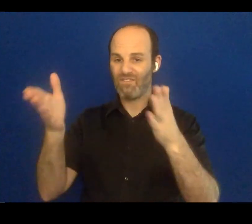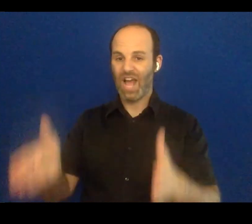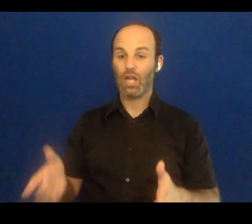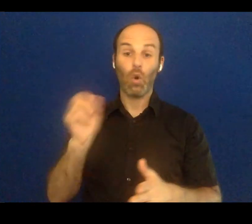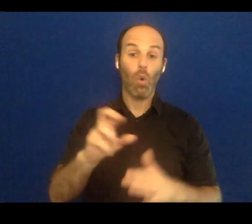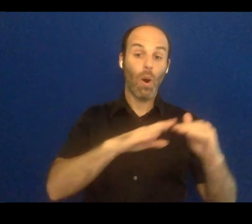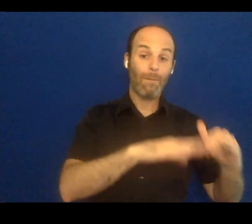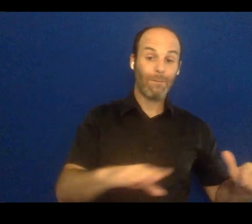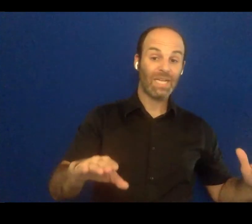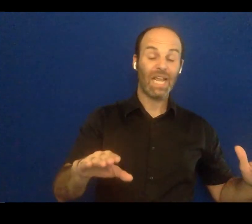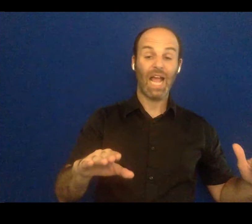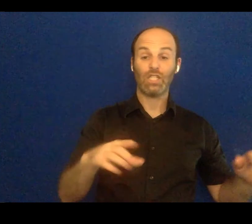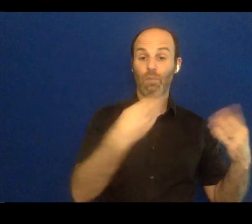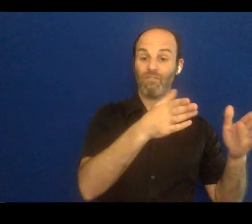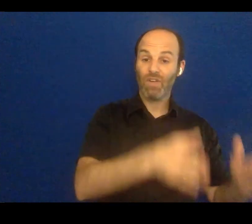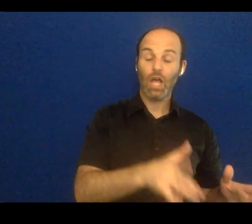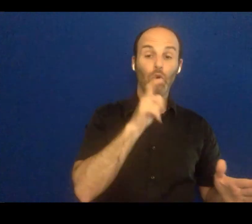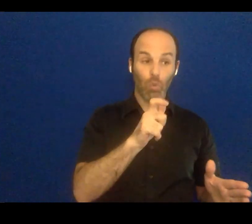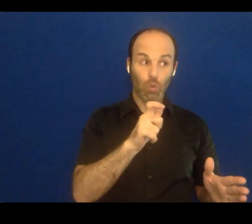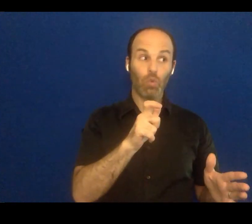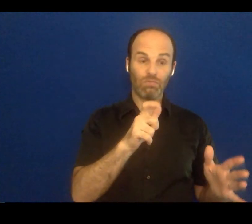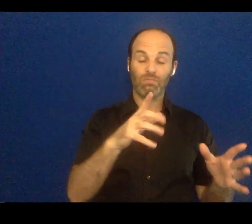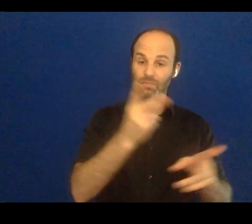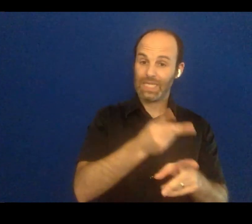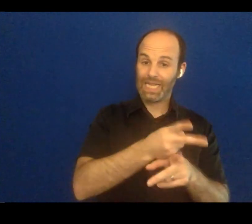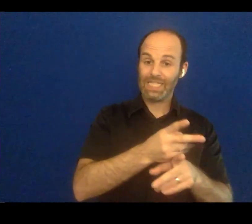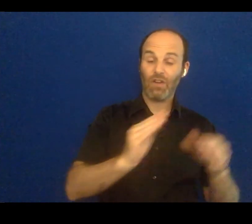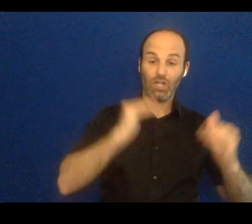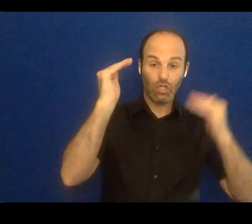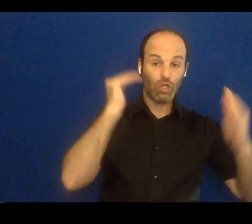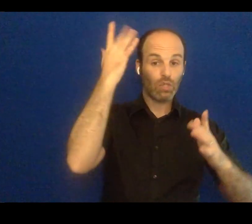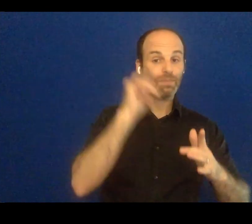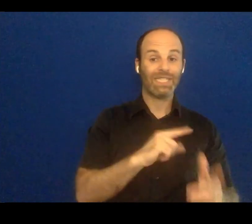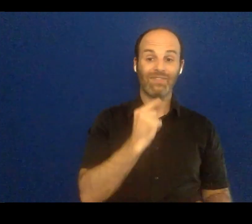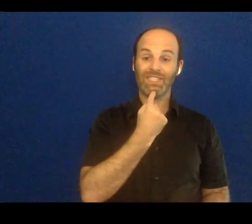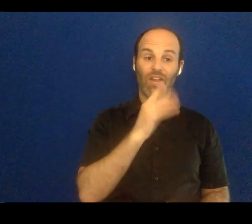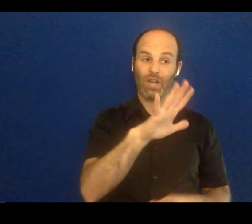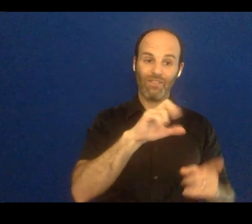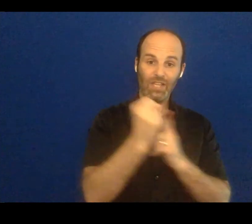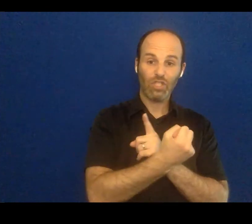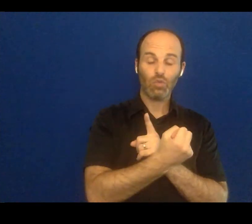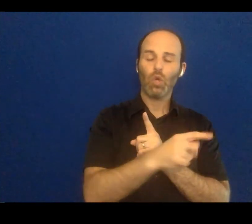OR PEDIATRIC PROVIDER THAT SEES ADULTS BECAUSE OF THE CONDITION,